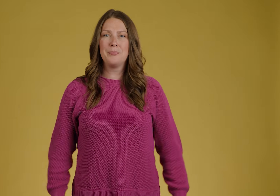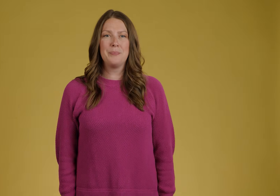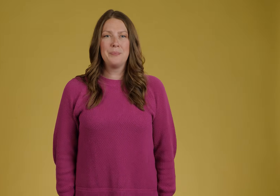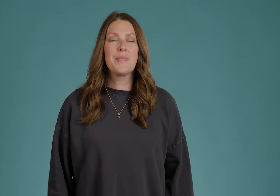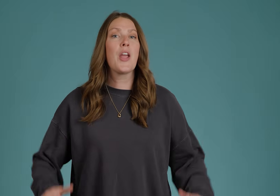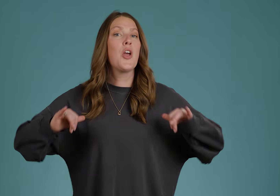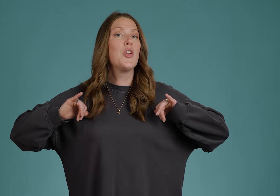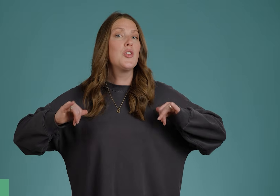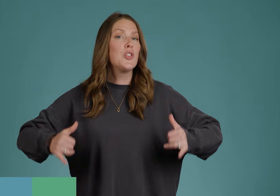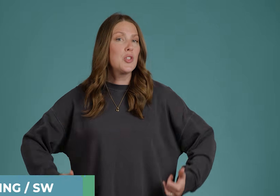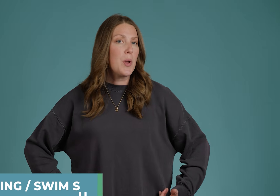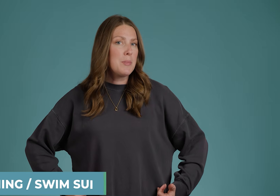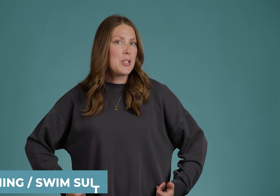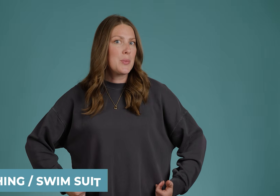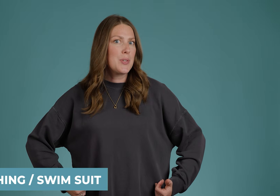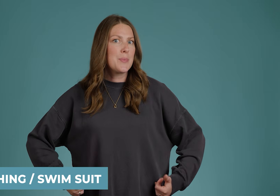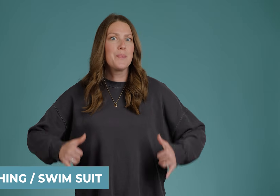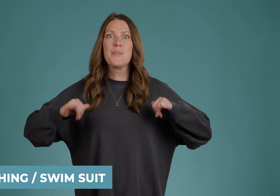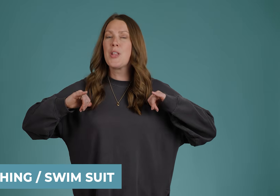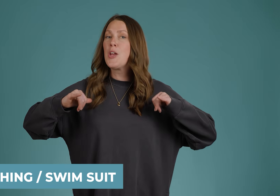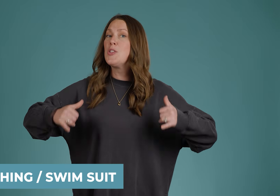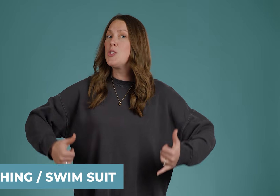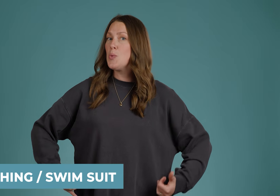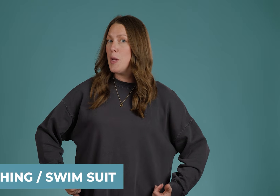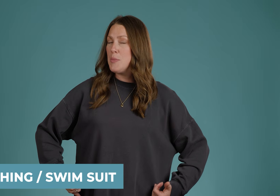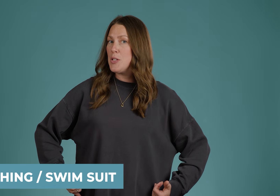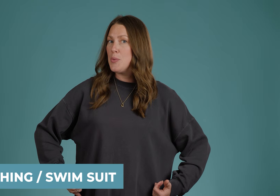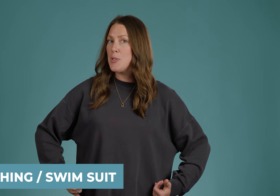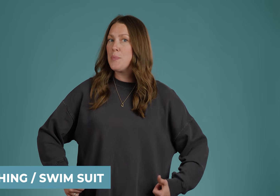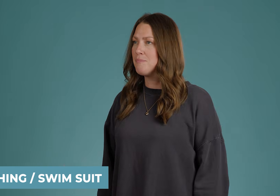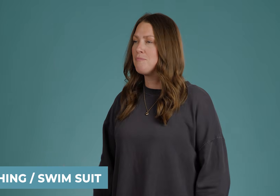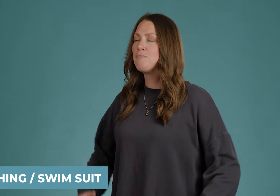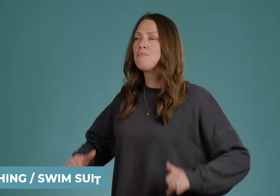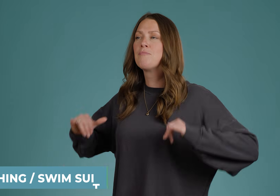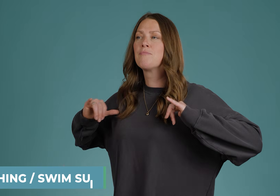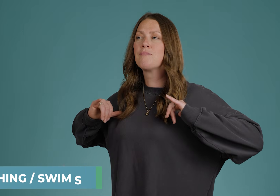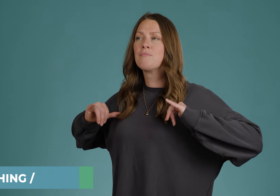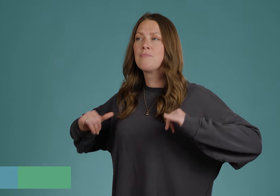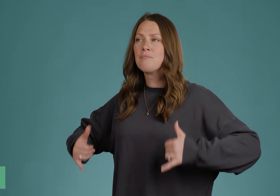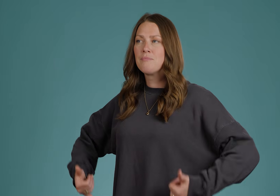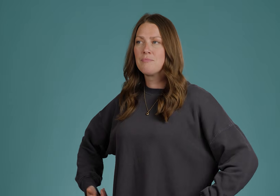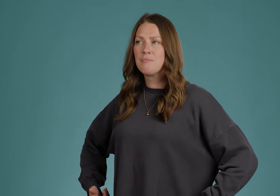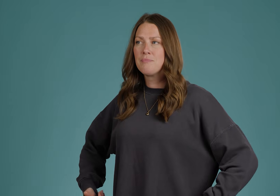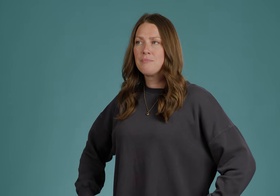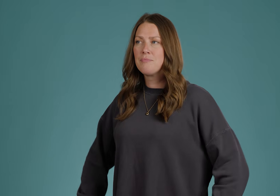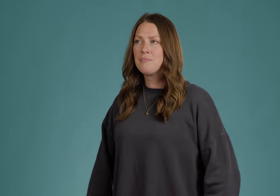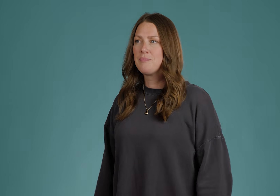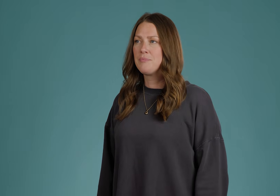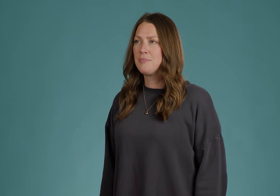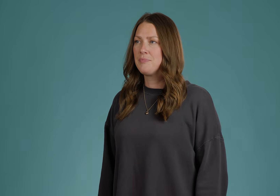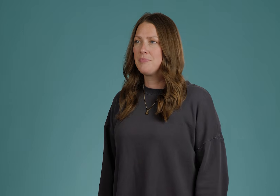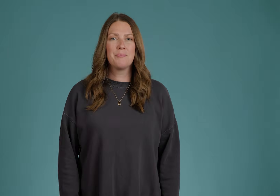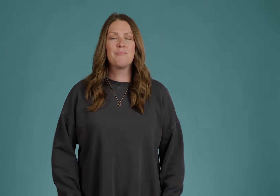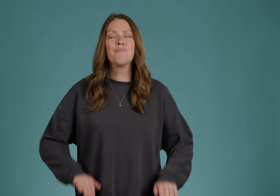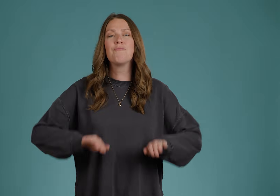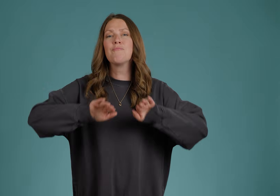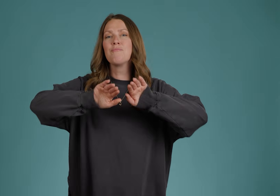Swimsuit. You have Y-shaped hands. Bringing them from the top to the bottom.